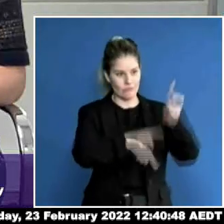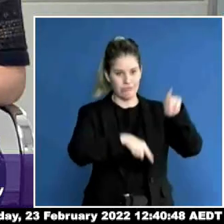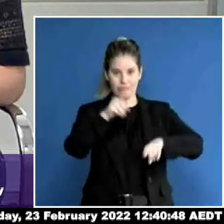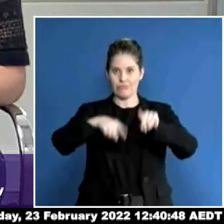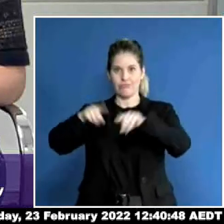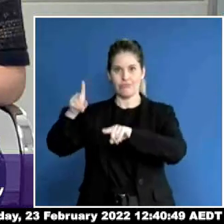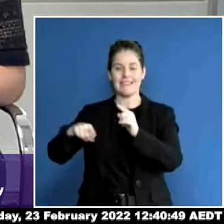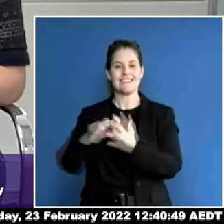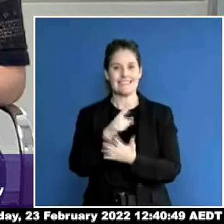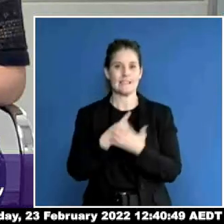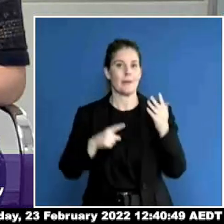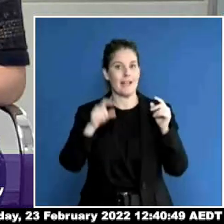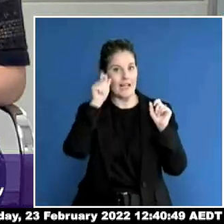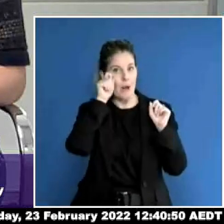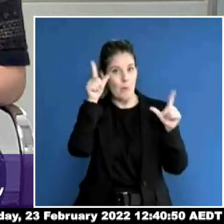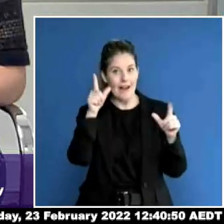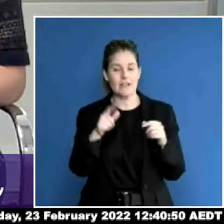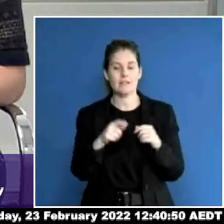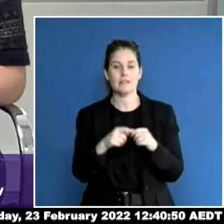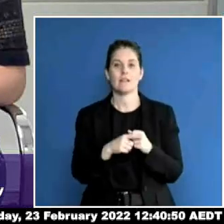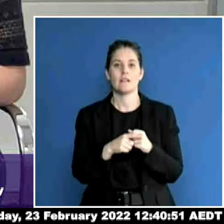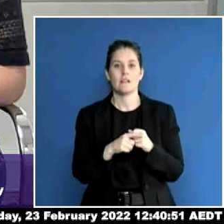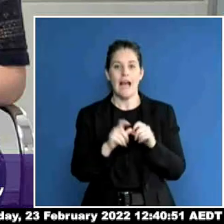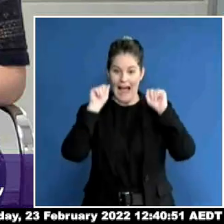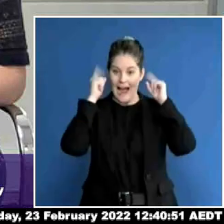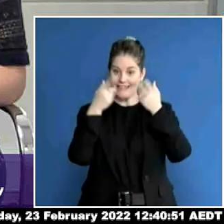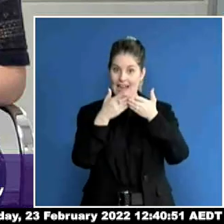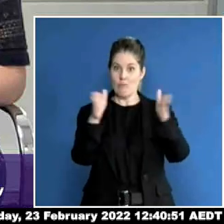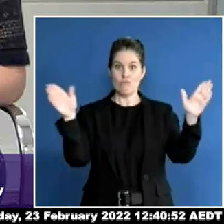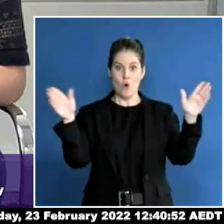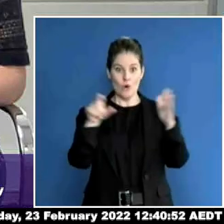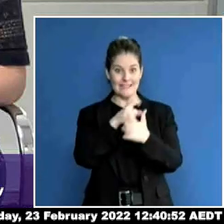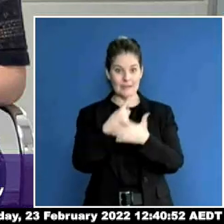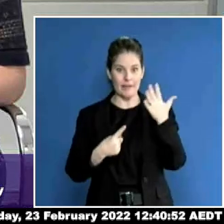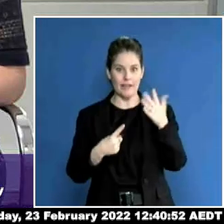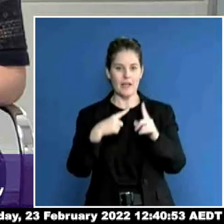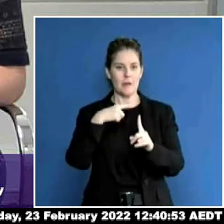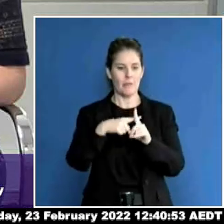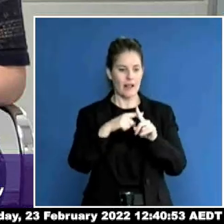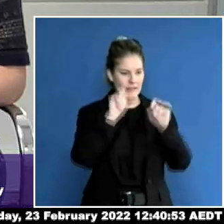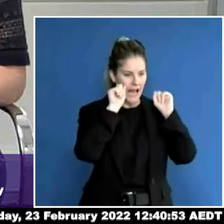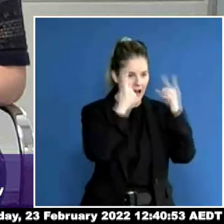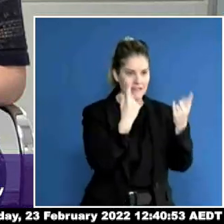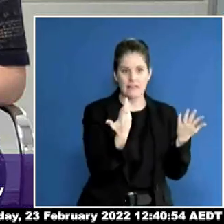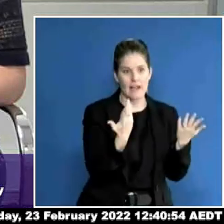going into Deaf culture, going into lots of more niche areas of disability to understand